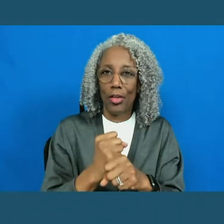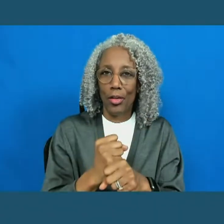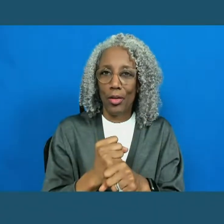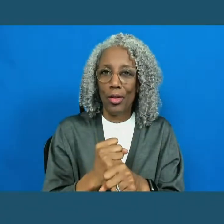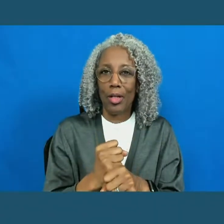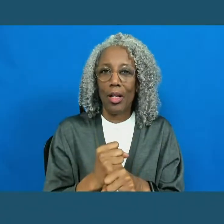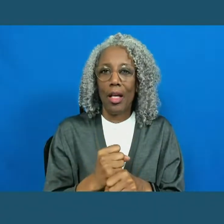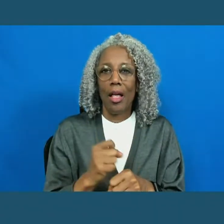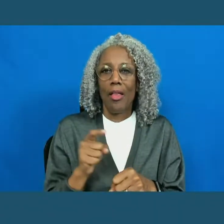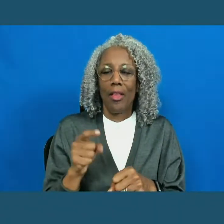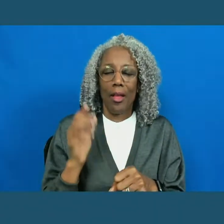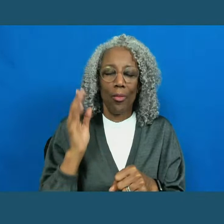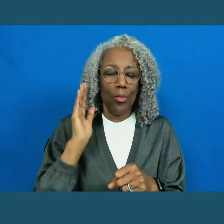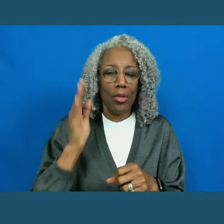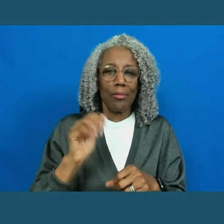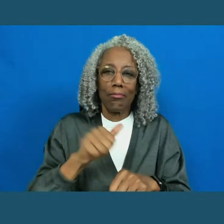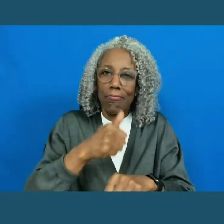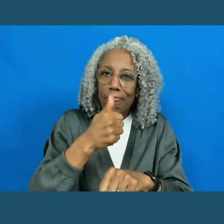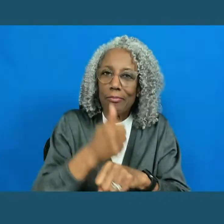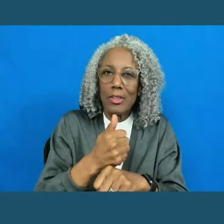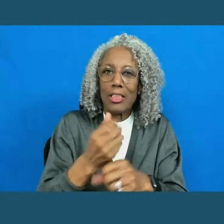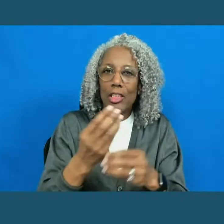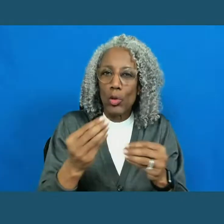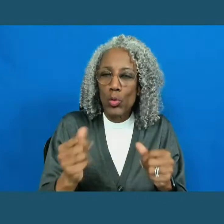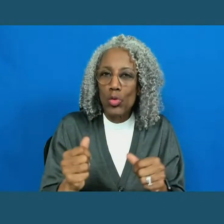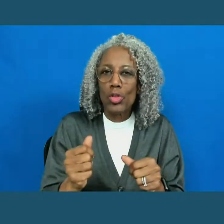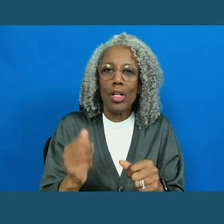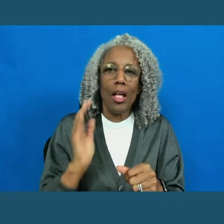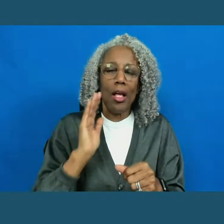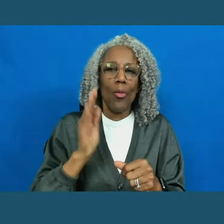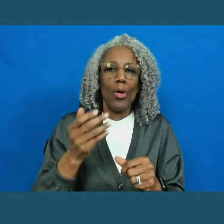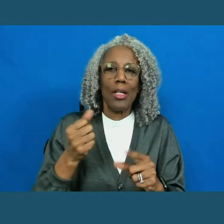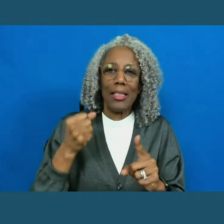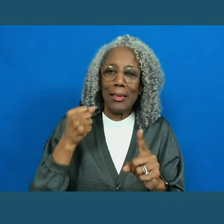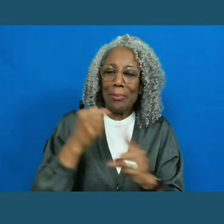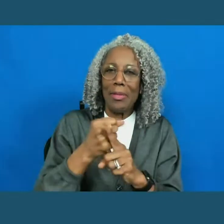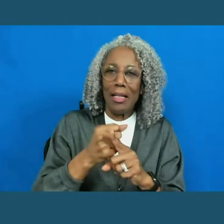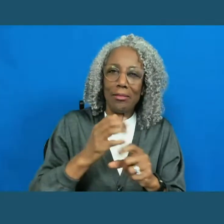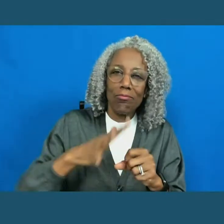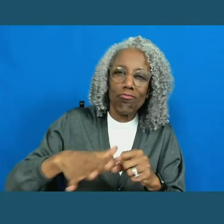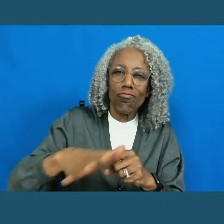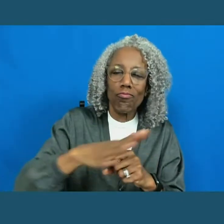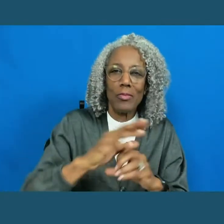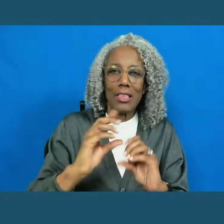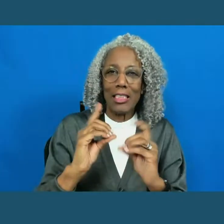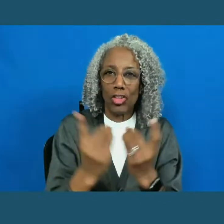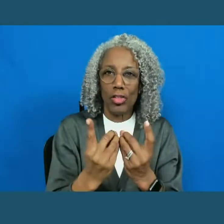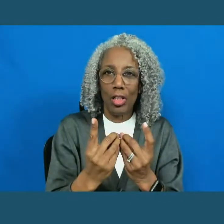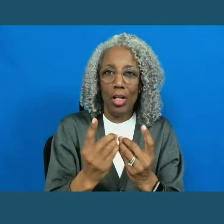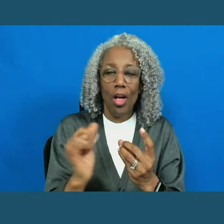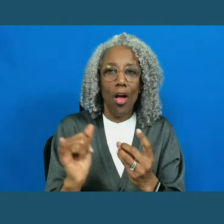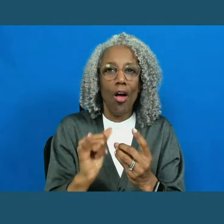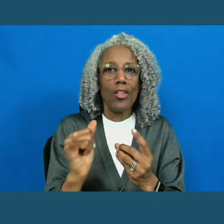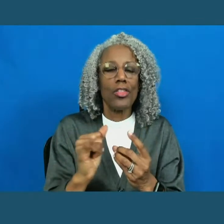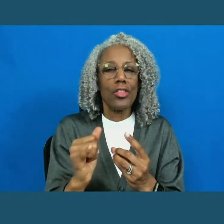work throughout. Work with us throughout the year to really be able to create solutions that